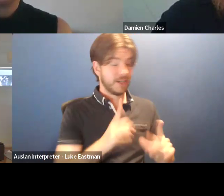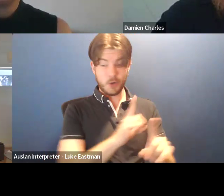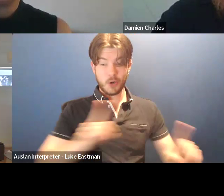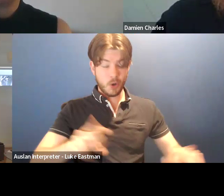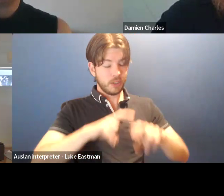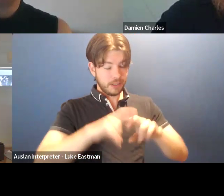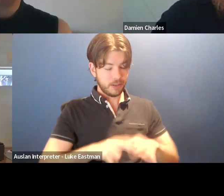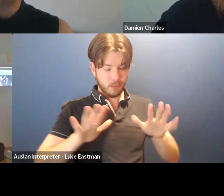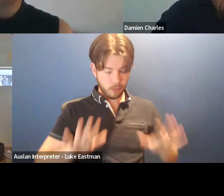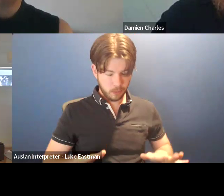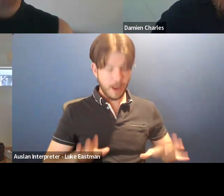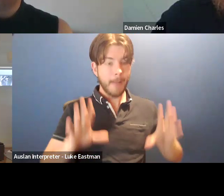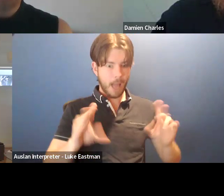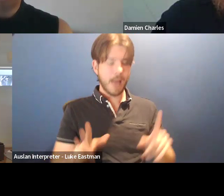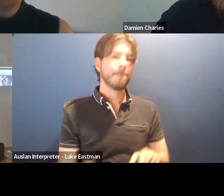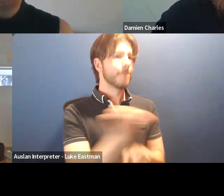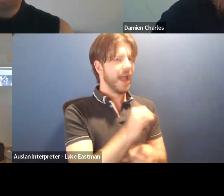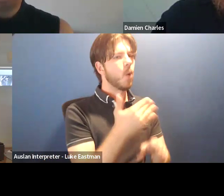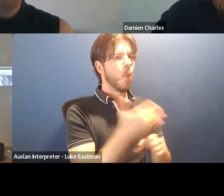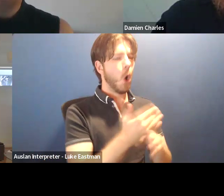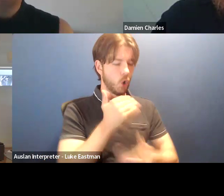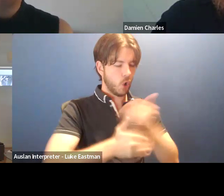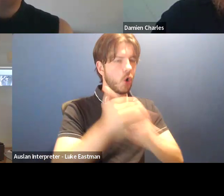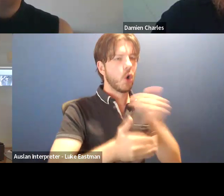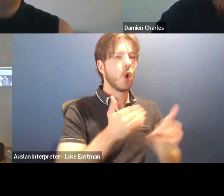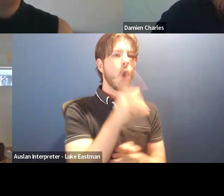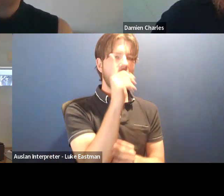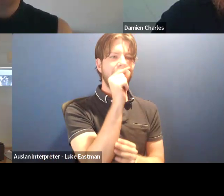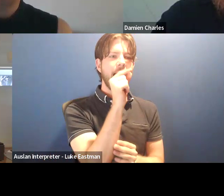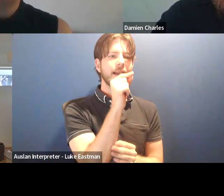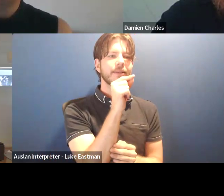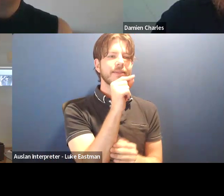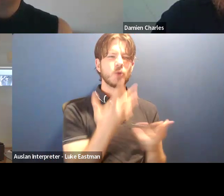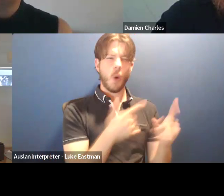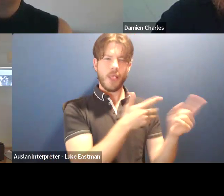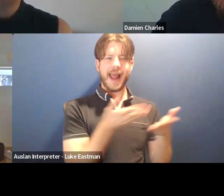get back to my work after” and having the